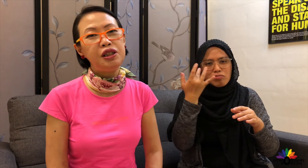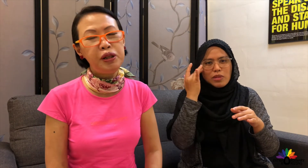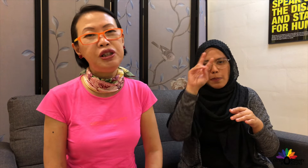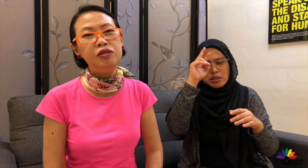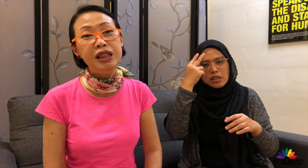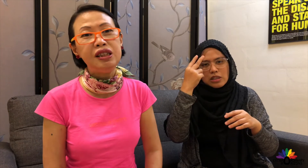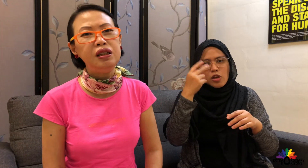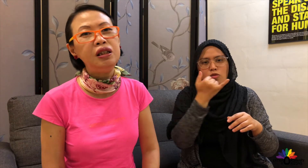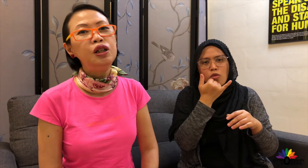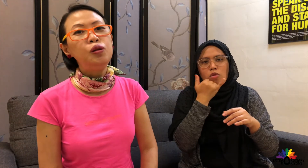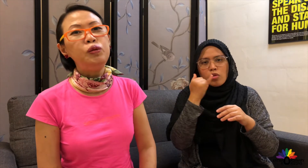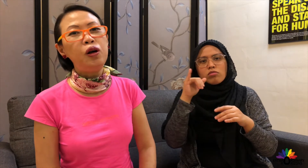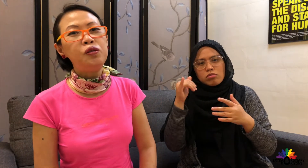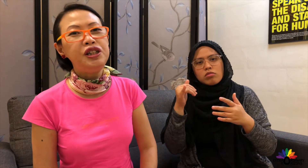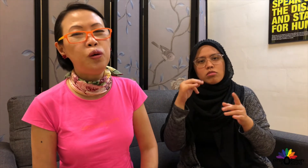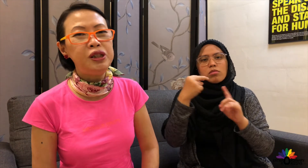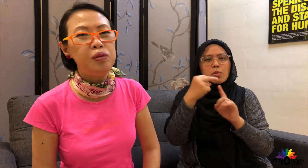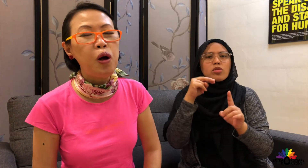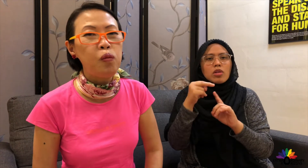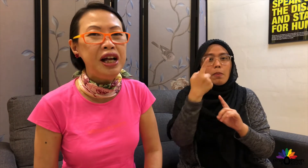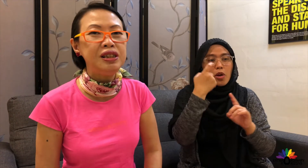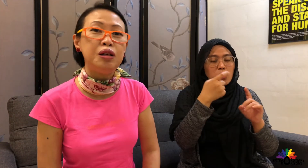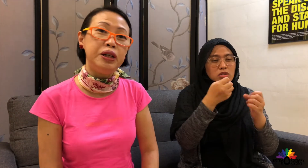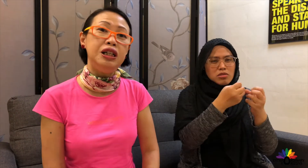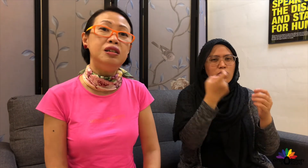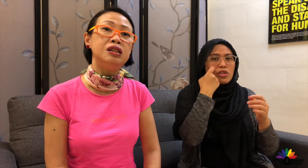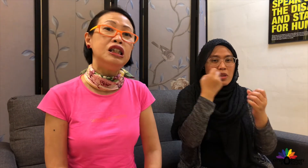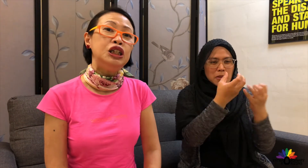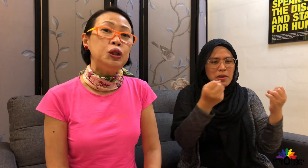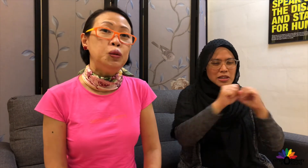especially recently, with all these autism awareness campaigns.